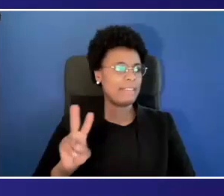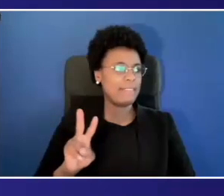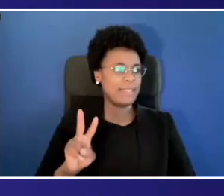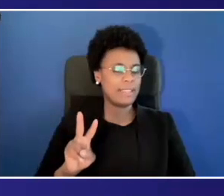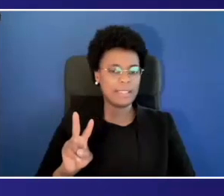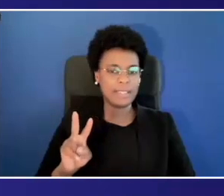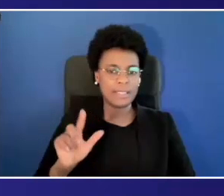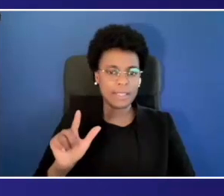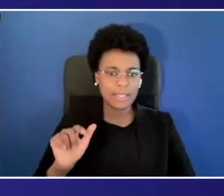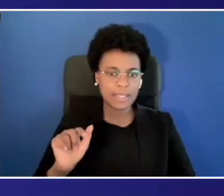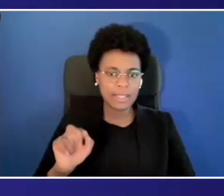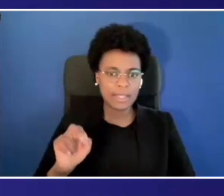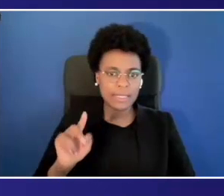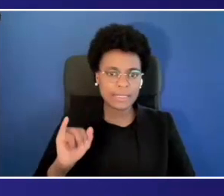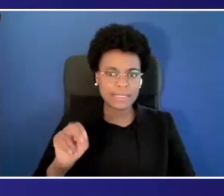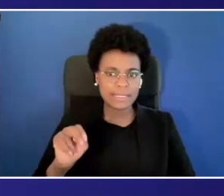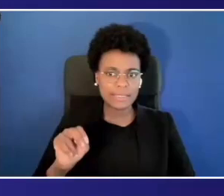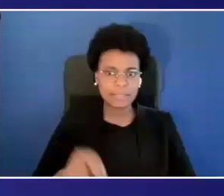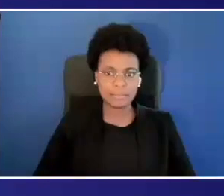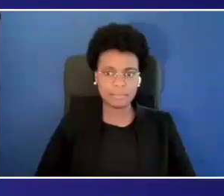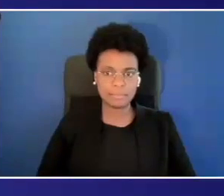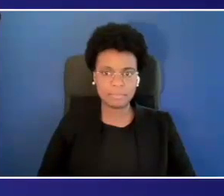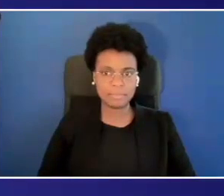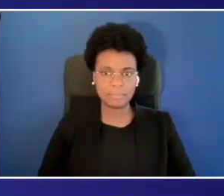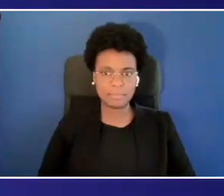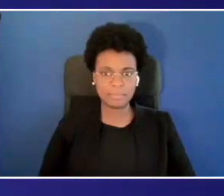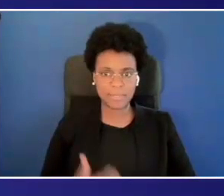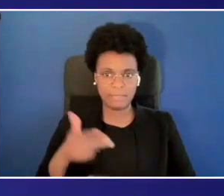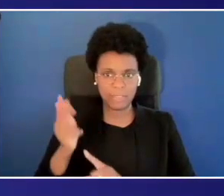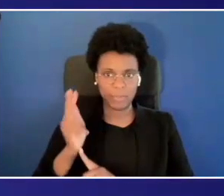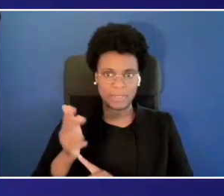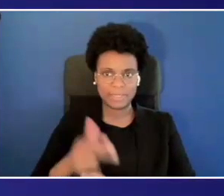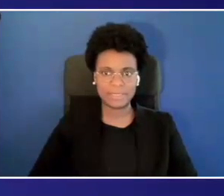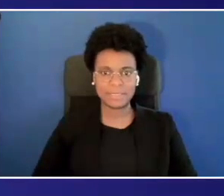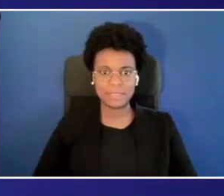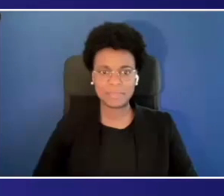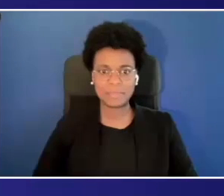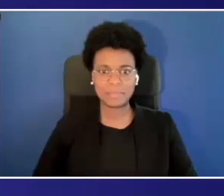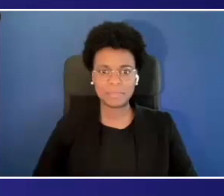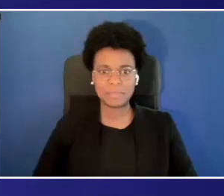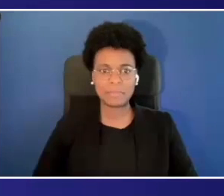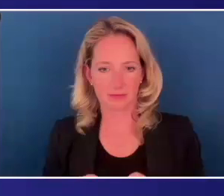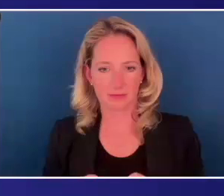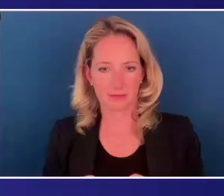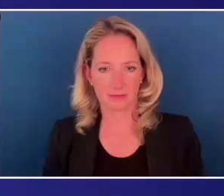Yes, you have 3ÿmin. Becky, vote on Dean here. Good morning.